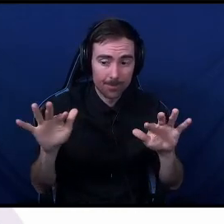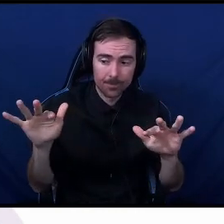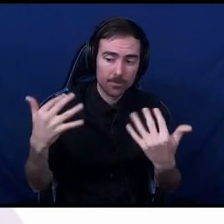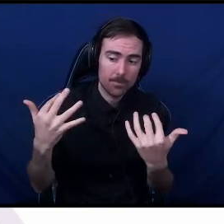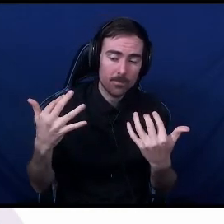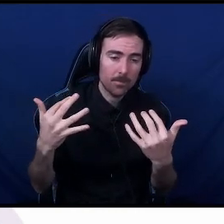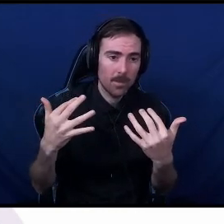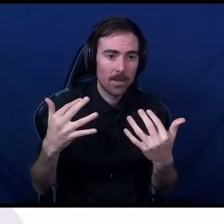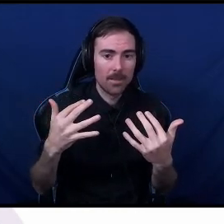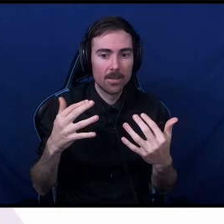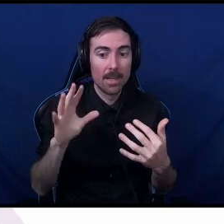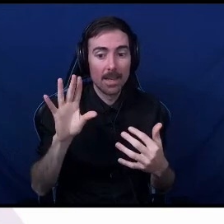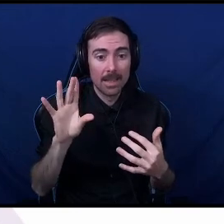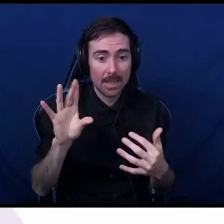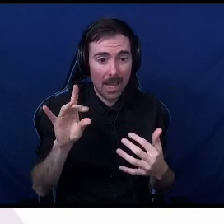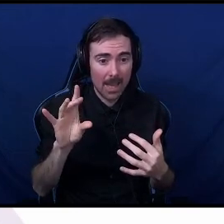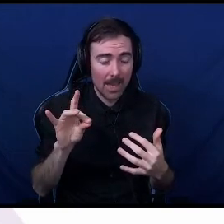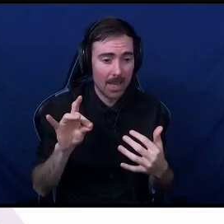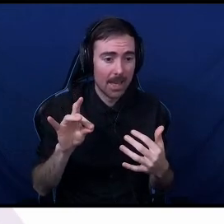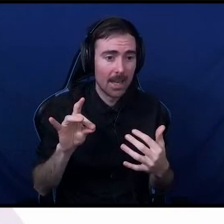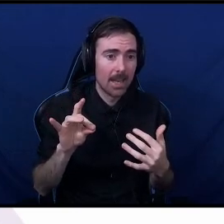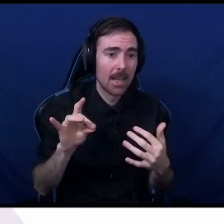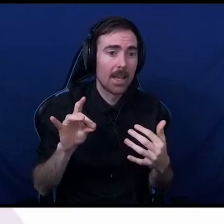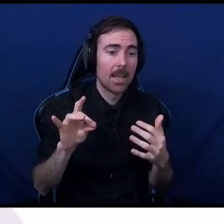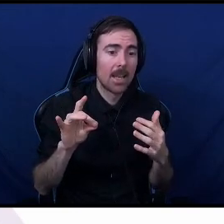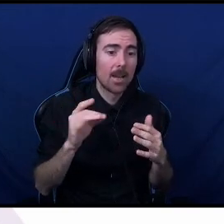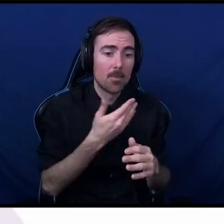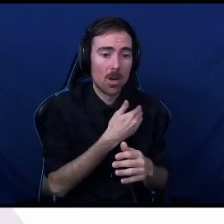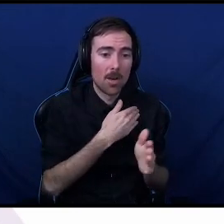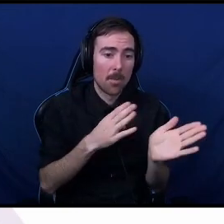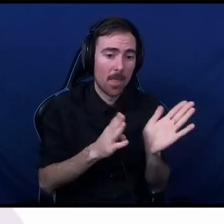Right? Didn't was there was there the same level of interaction, and